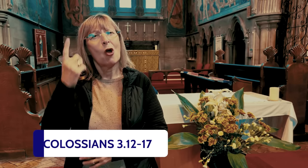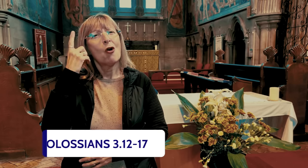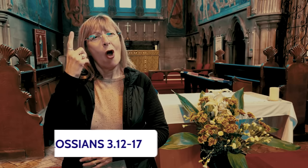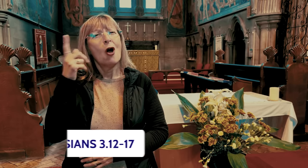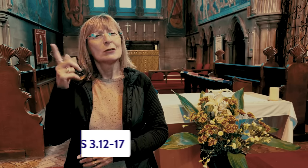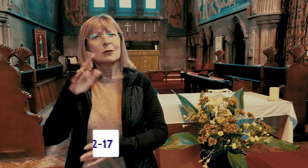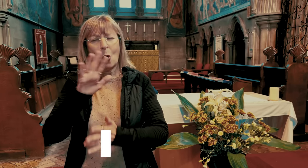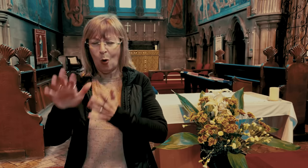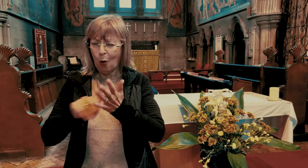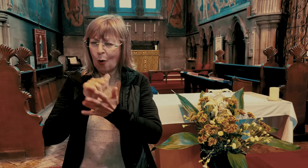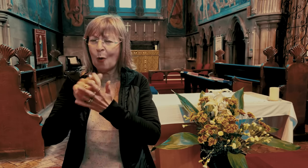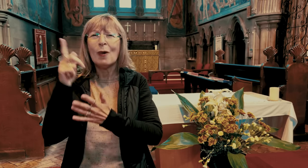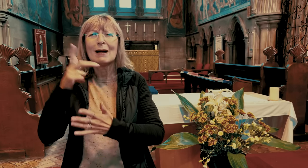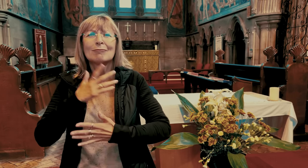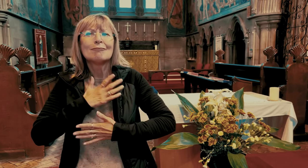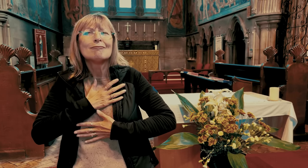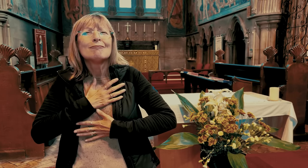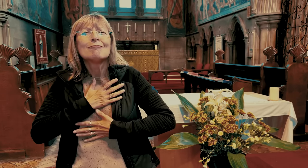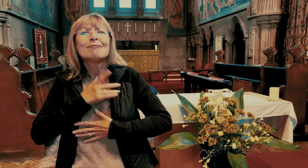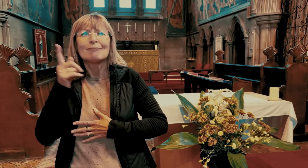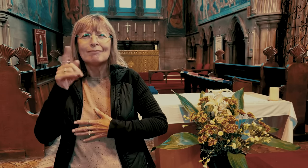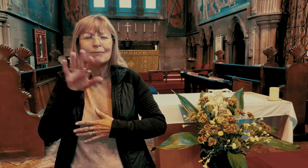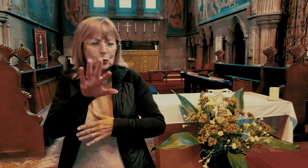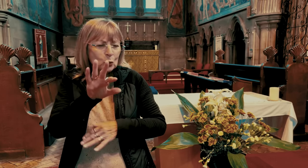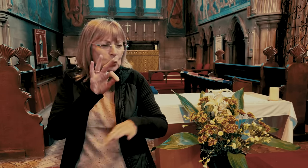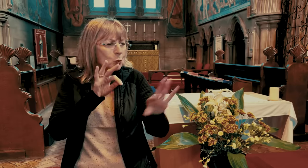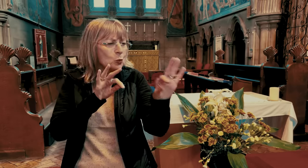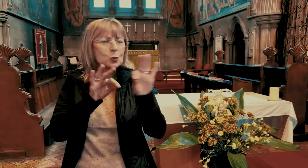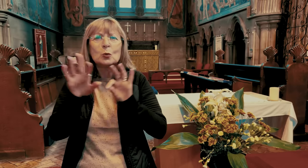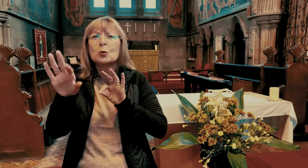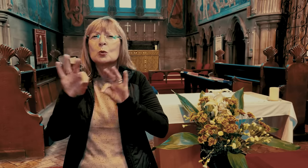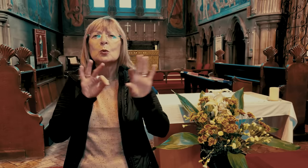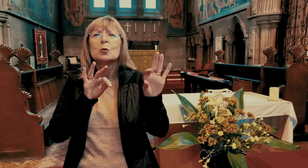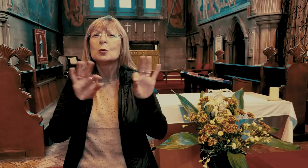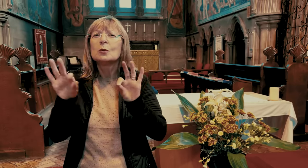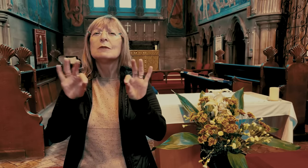Therefore, as God's chosen ones, holy and beloved,